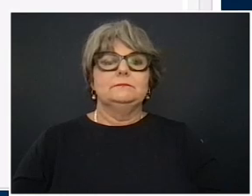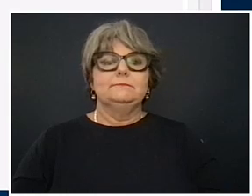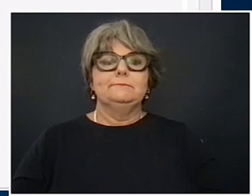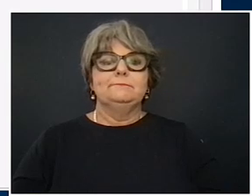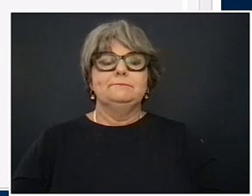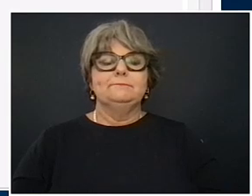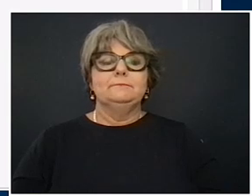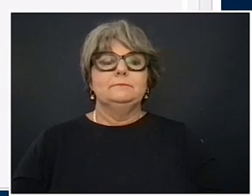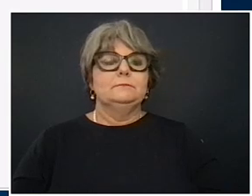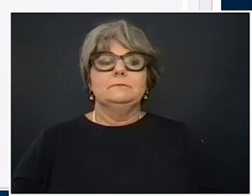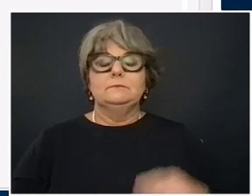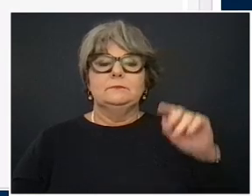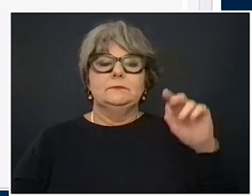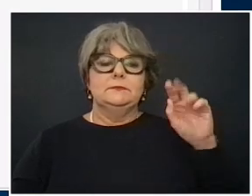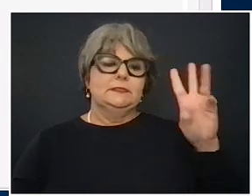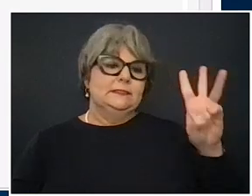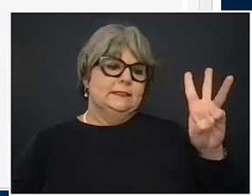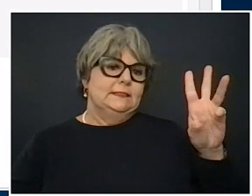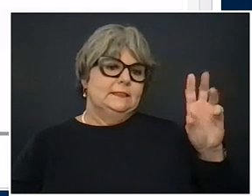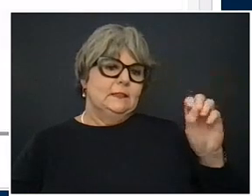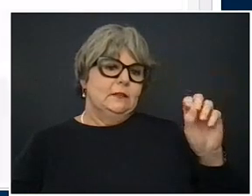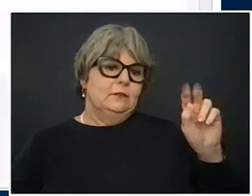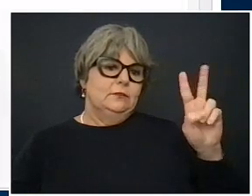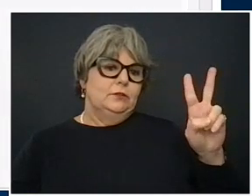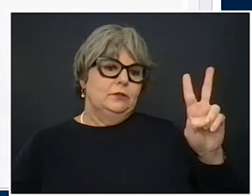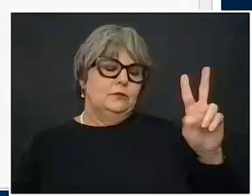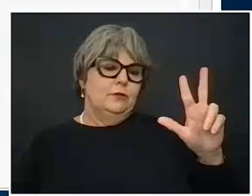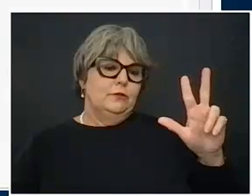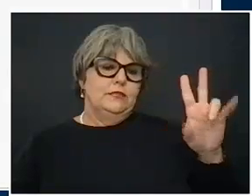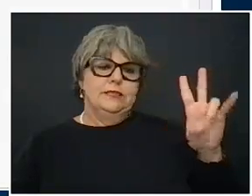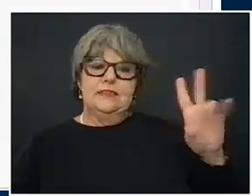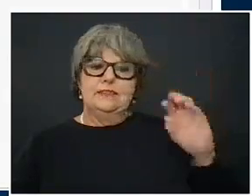602.37, I'm not seeing anything unless I'm missing something.